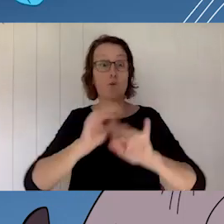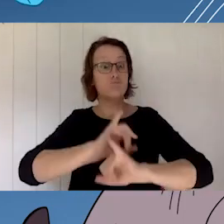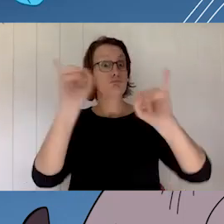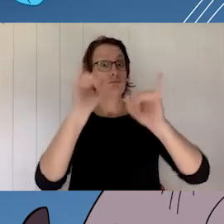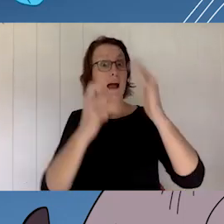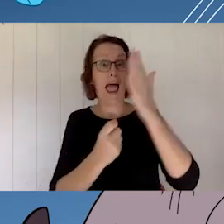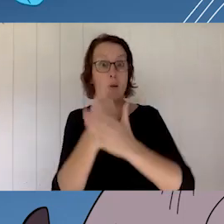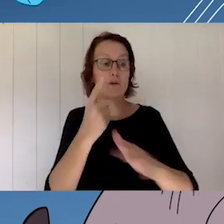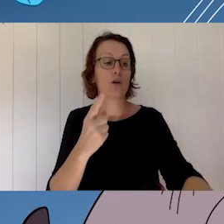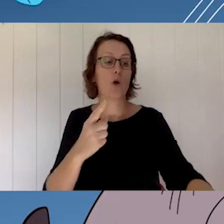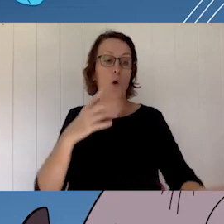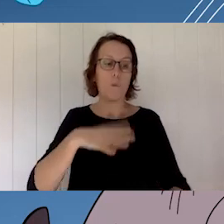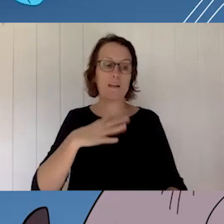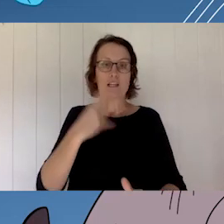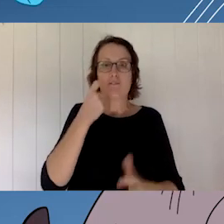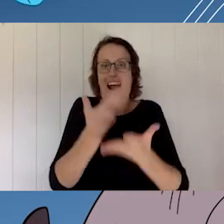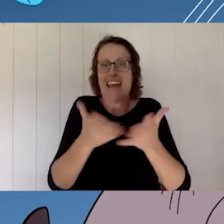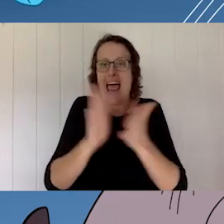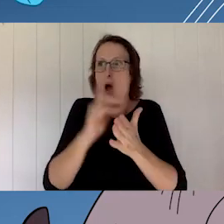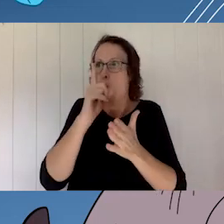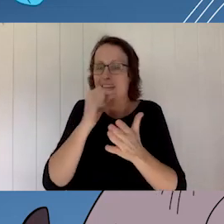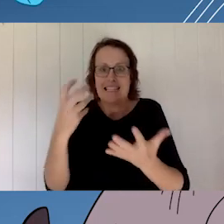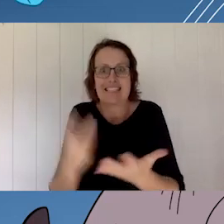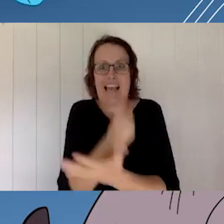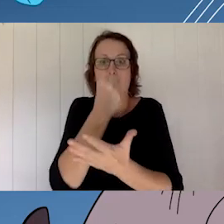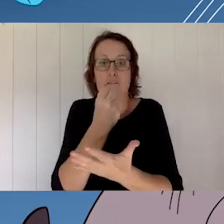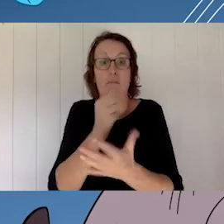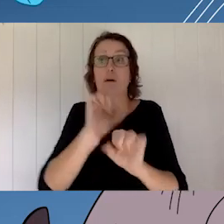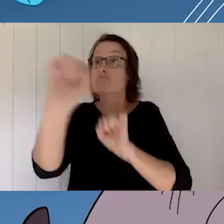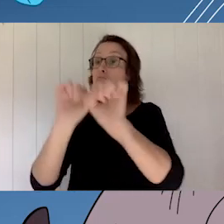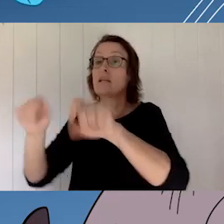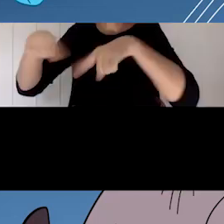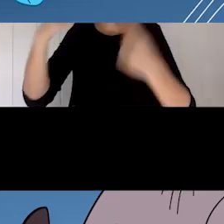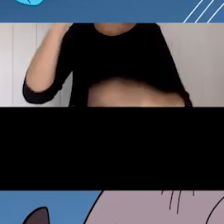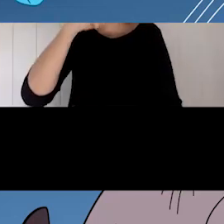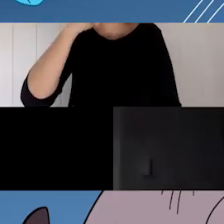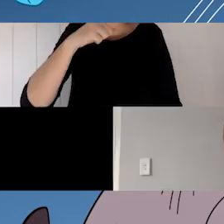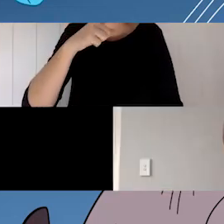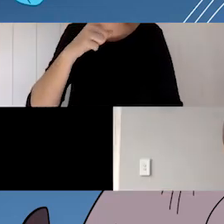way to get by. It's not going to be the same for everyone. I've spent